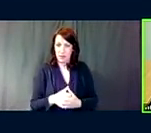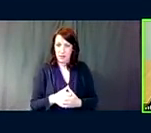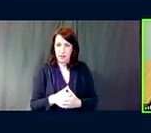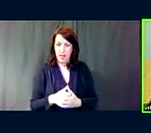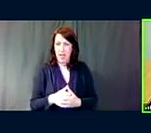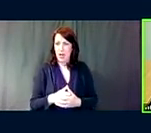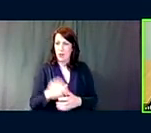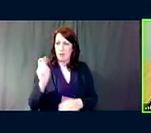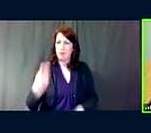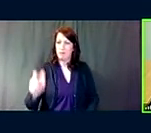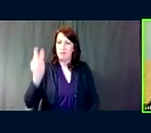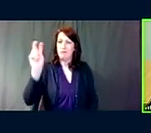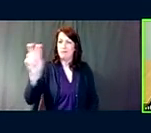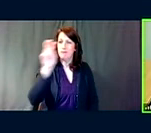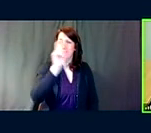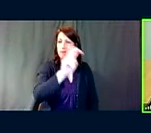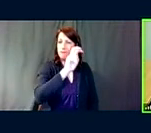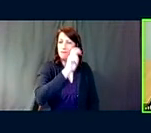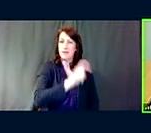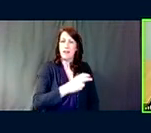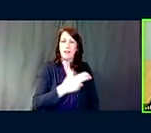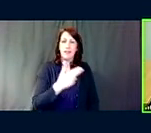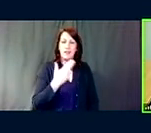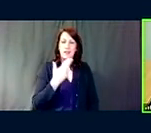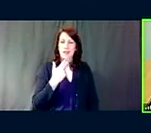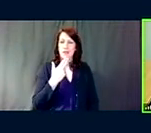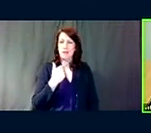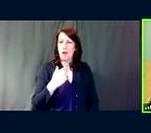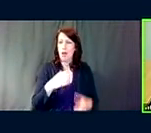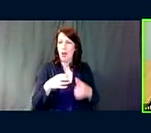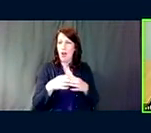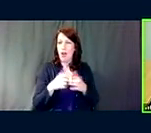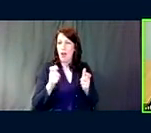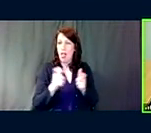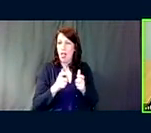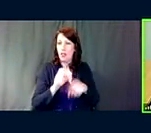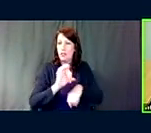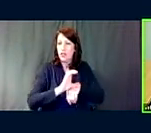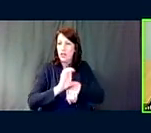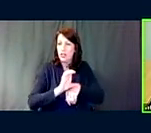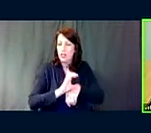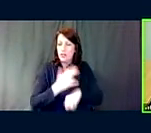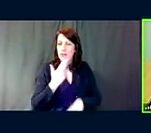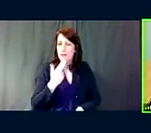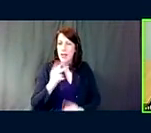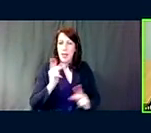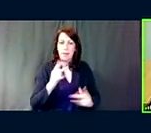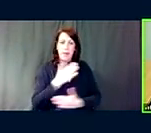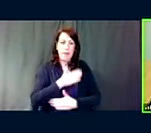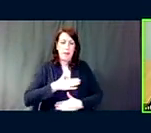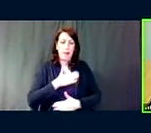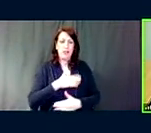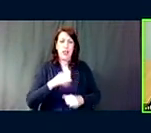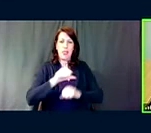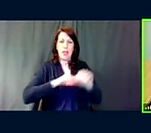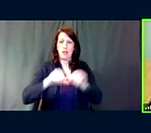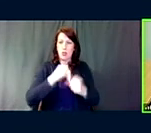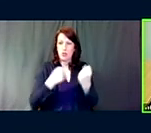THAT HAD BEEN MODIFIED AND WENT EVERYWHERE. FOR EXAMPLE, THIS SMALL, SMALL CHURCH. AND PEOPLE APPRECIATED THE